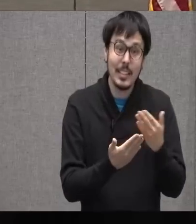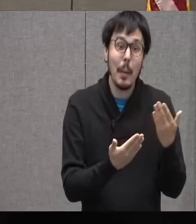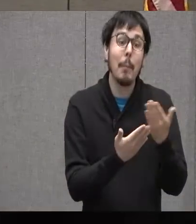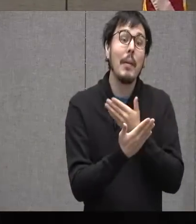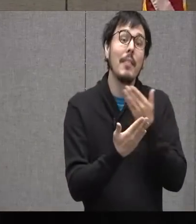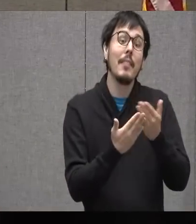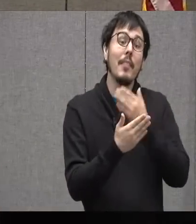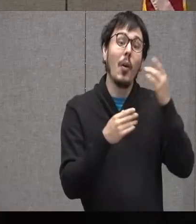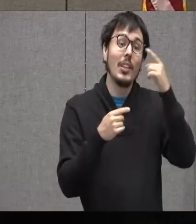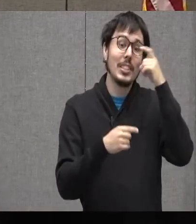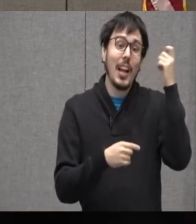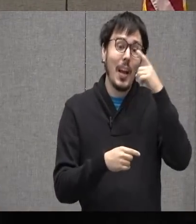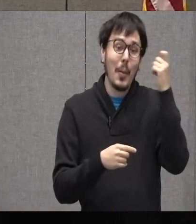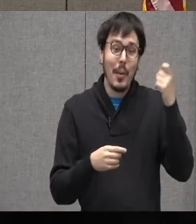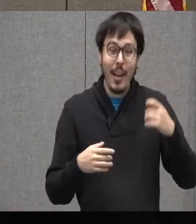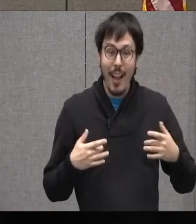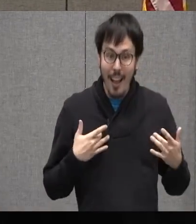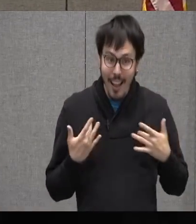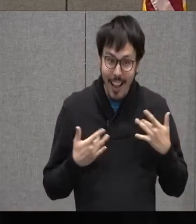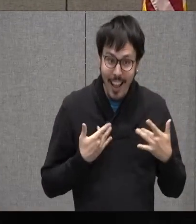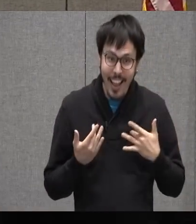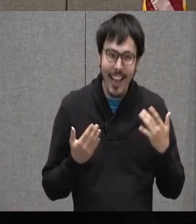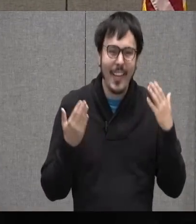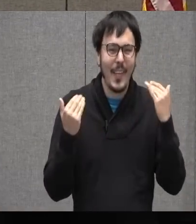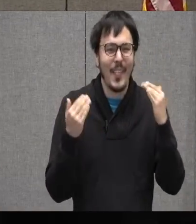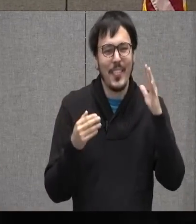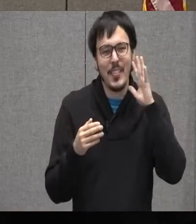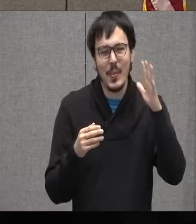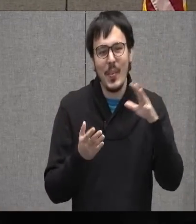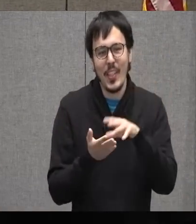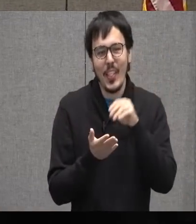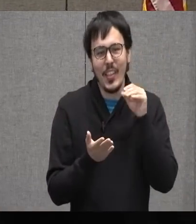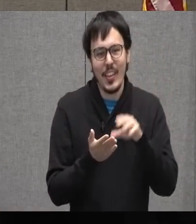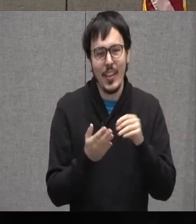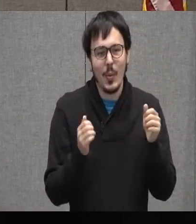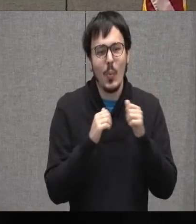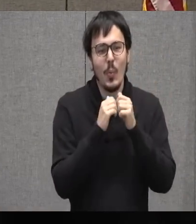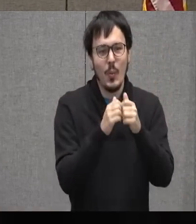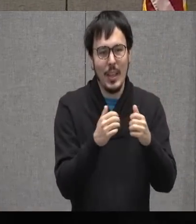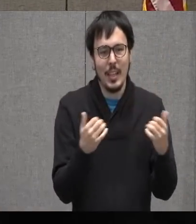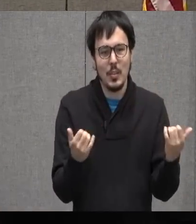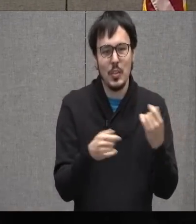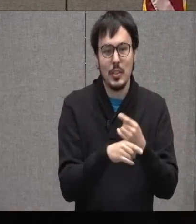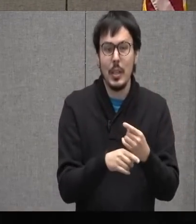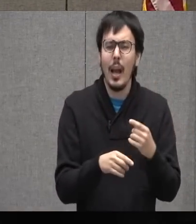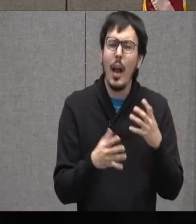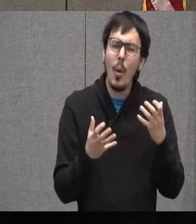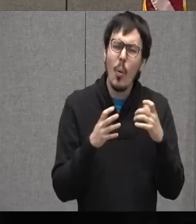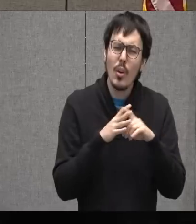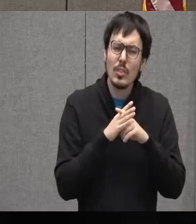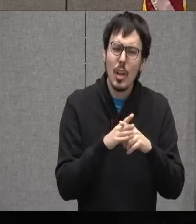So hopefully you'll learn with us today. I wanted to start with this group of crayons